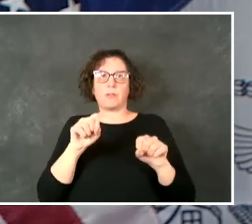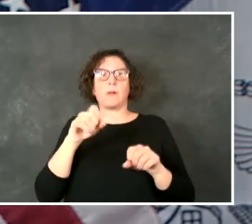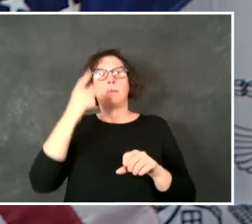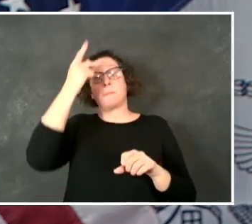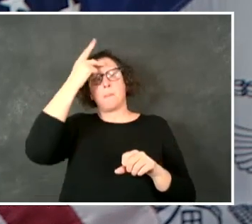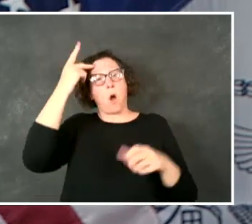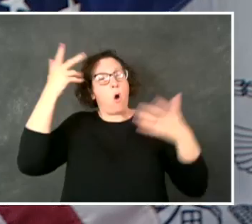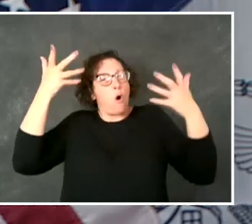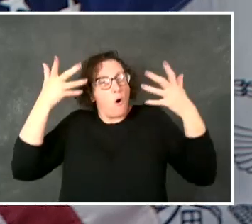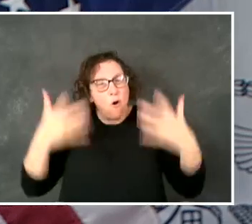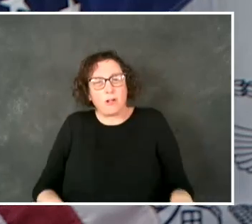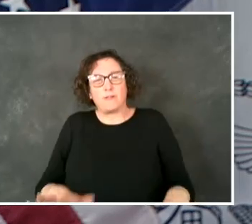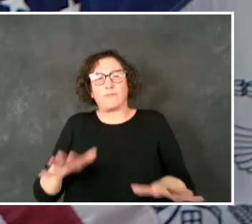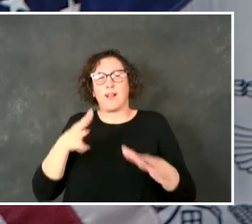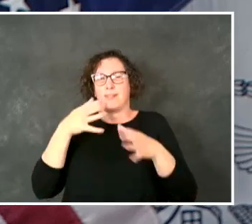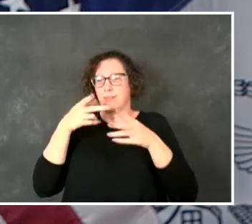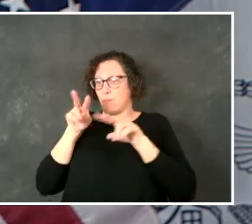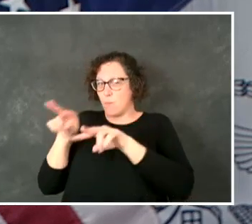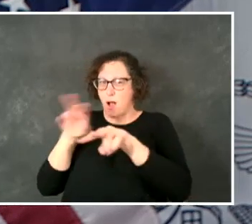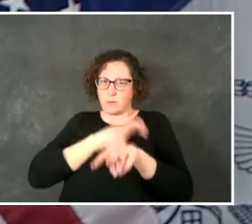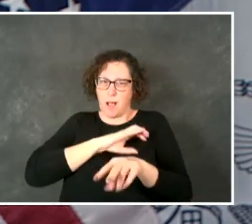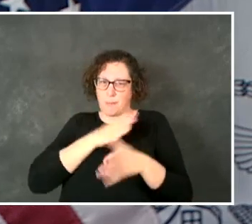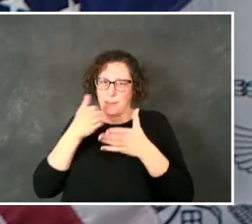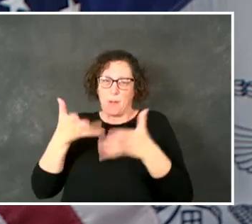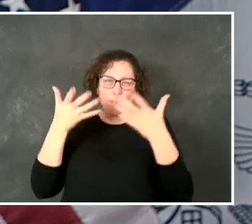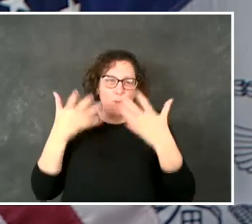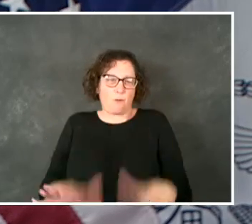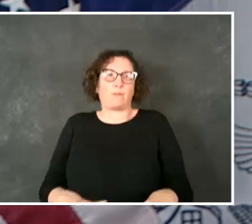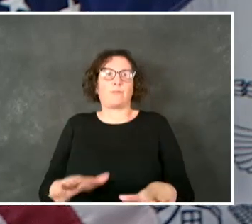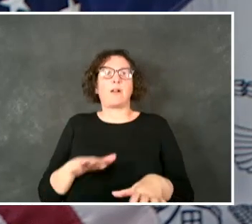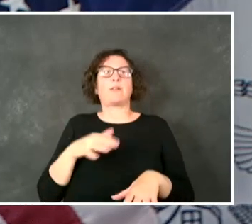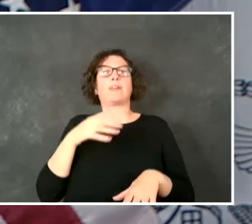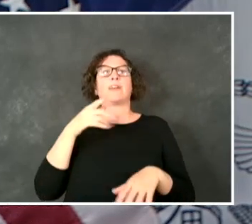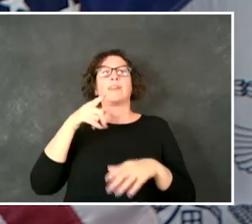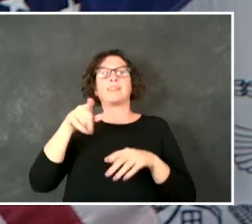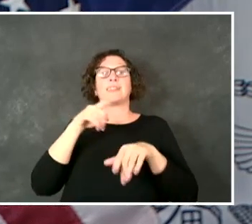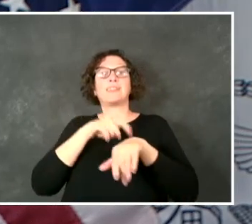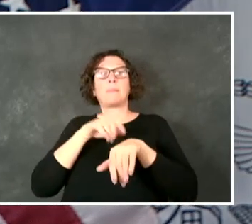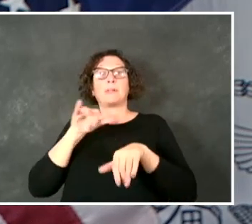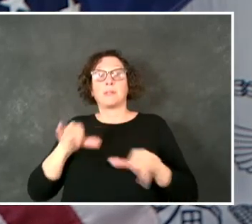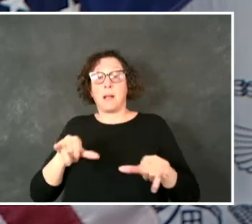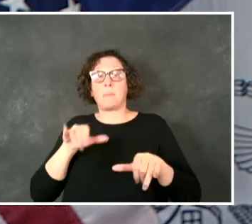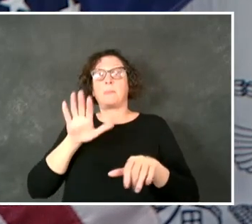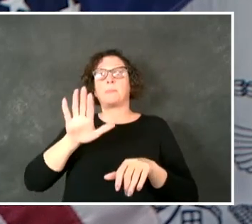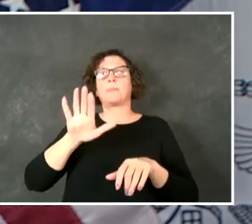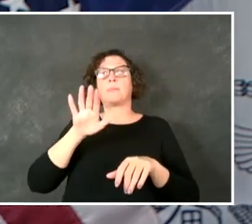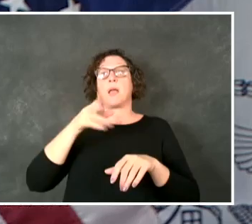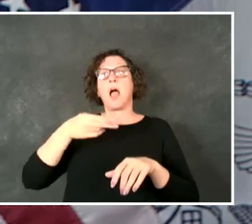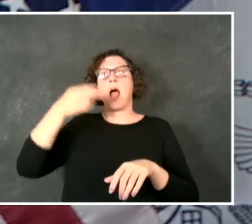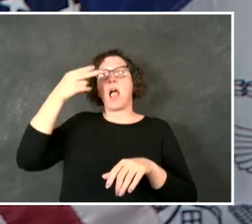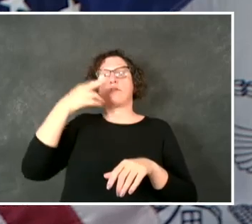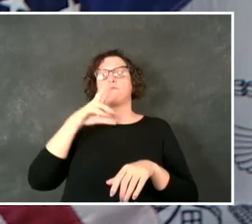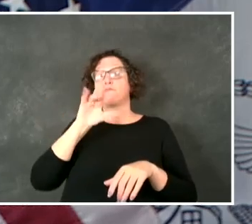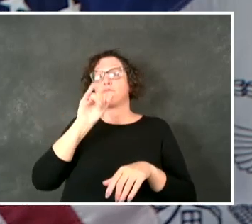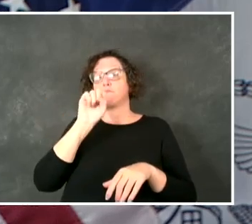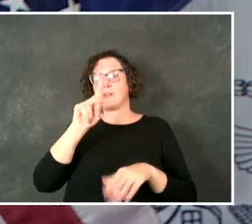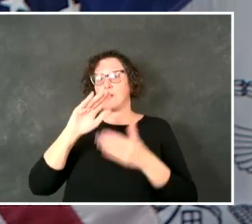PLACES WE'RE DOING ENFORCEMENT AND BUILDING THEM OUT MORE, IF YOU WILL. WITI LLBE A REAL FOCUS ON